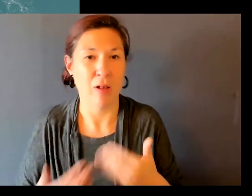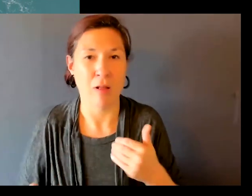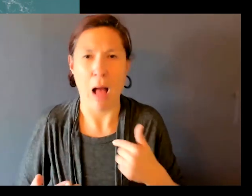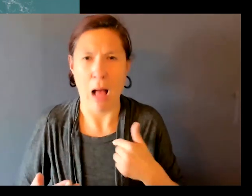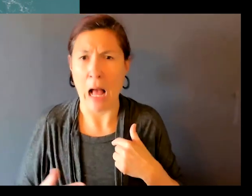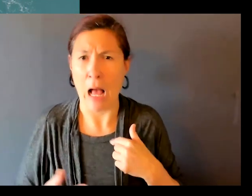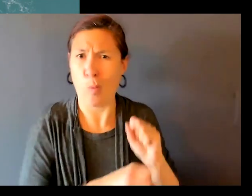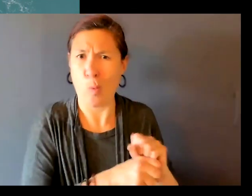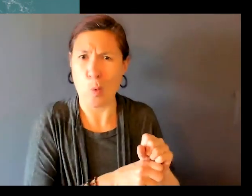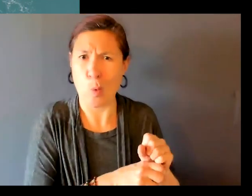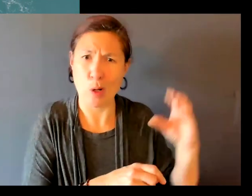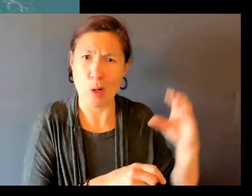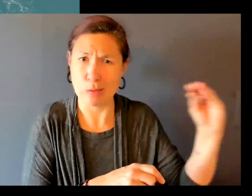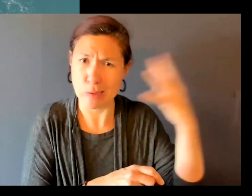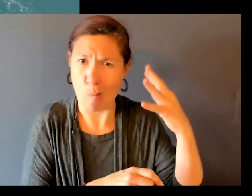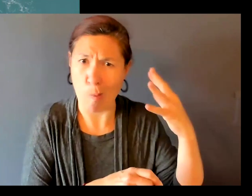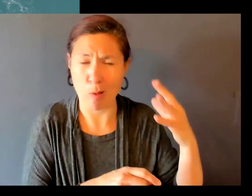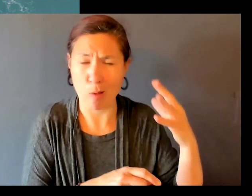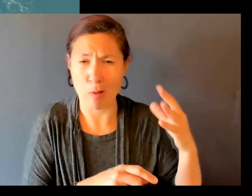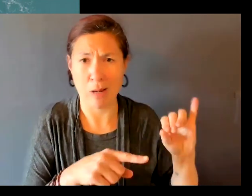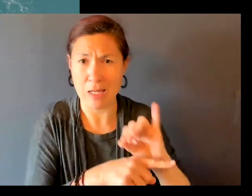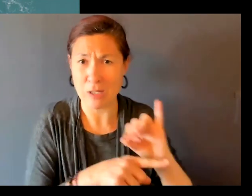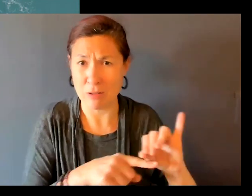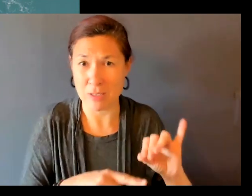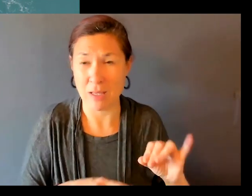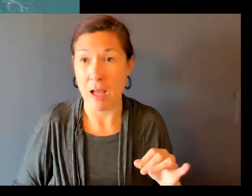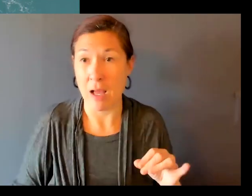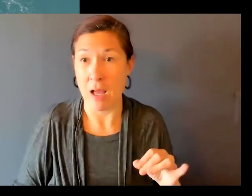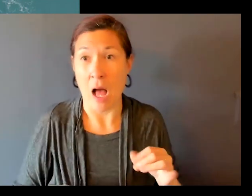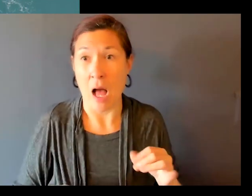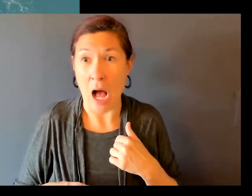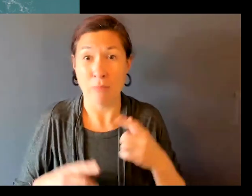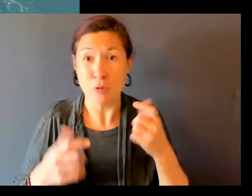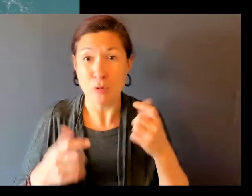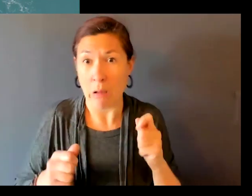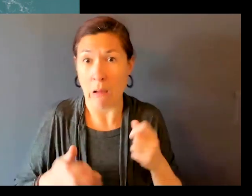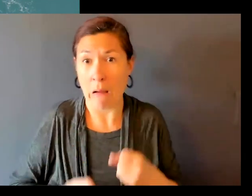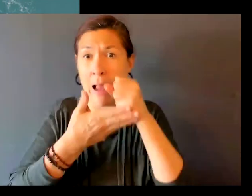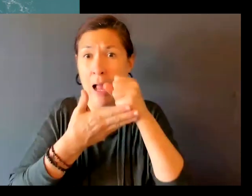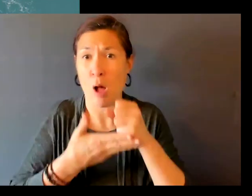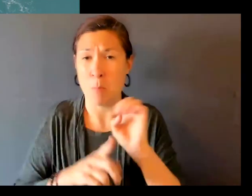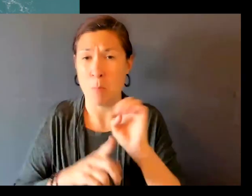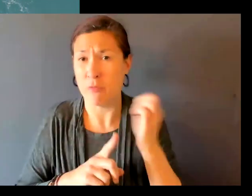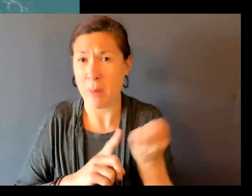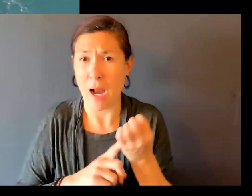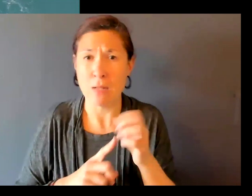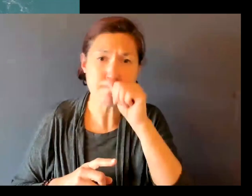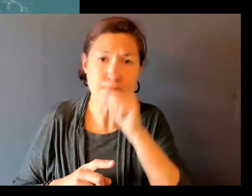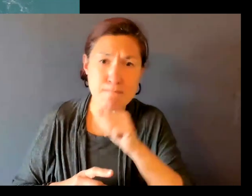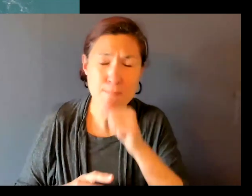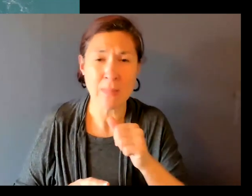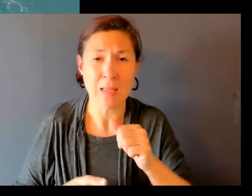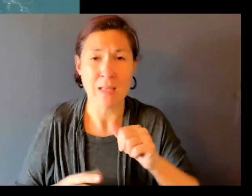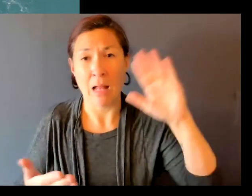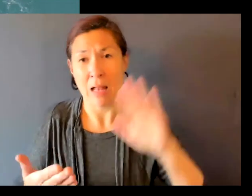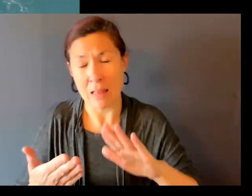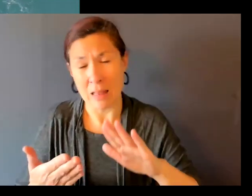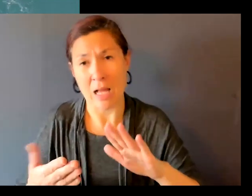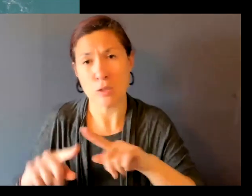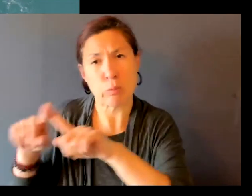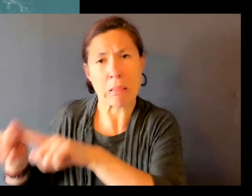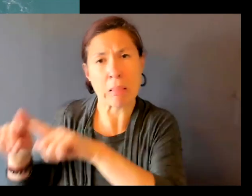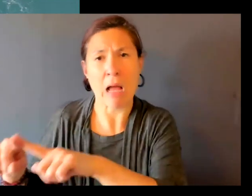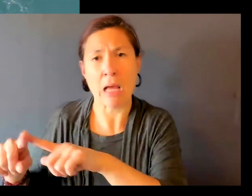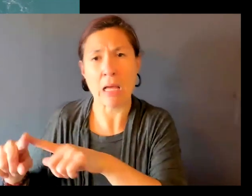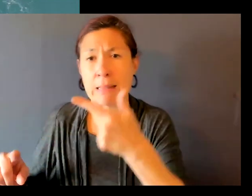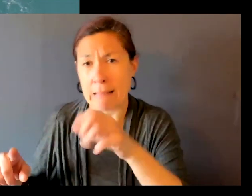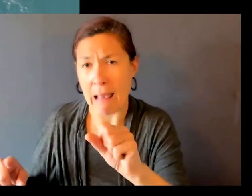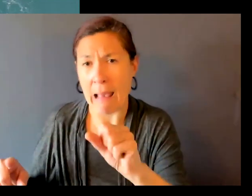Okay. Mary Dormer.